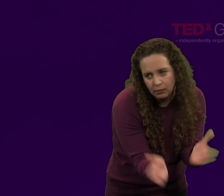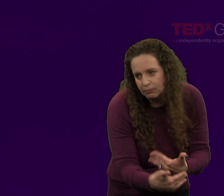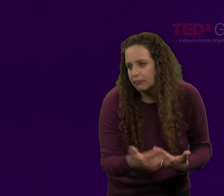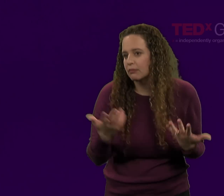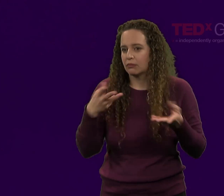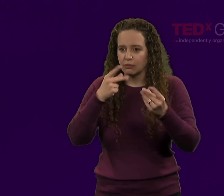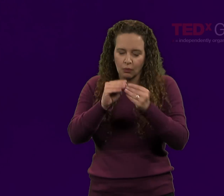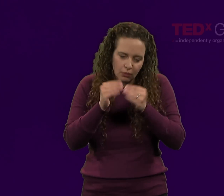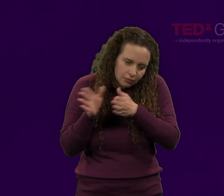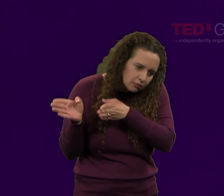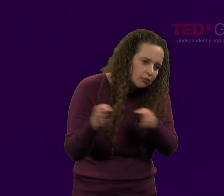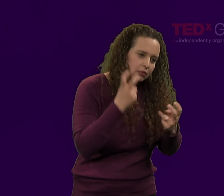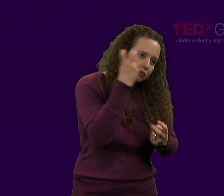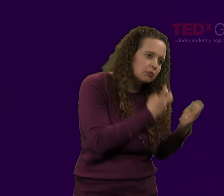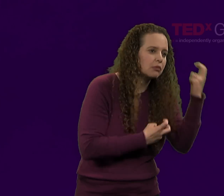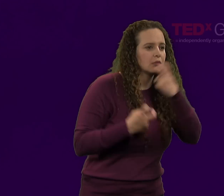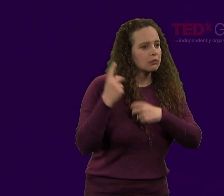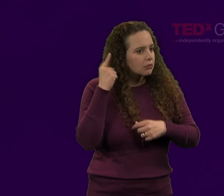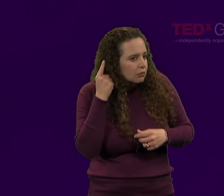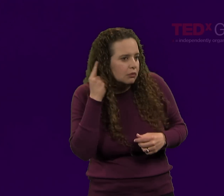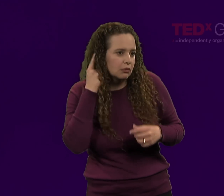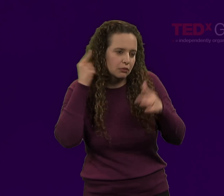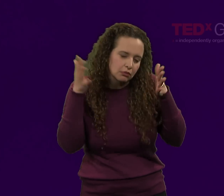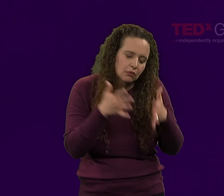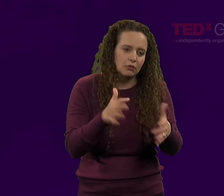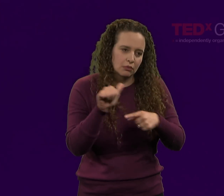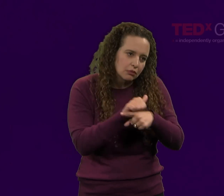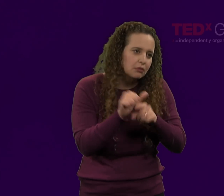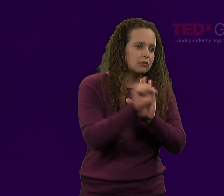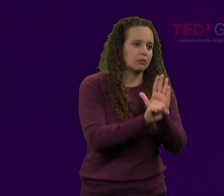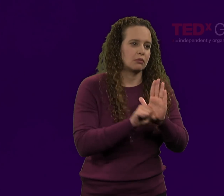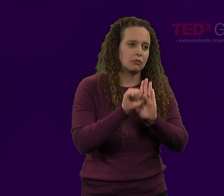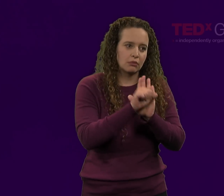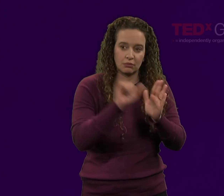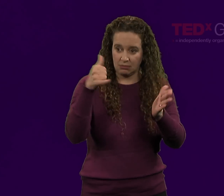on auditory processing, and auditory training, that the amount of money being spent,